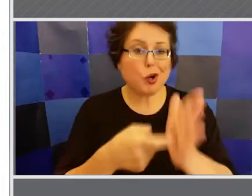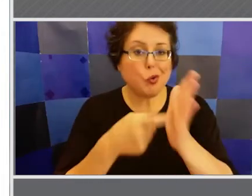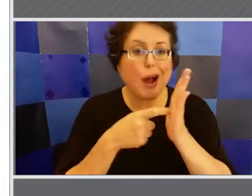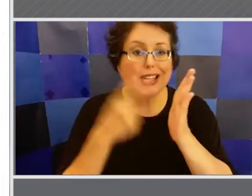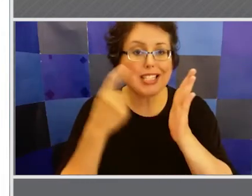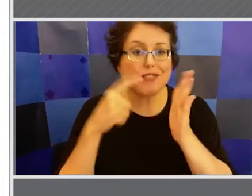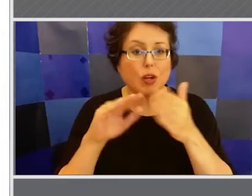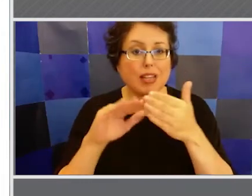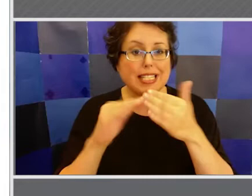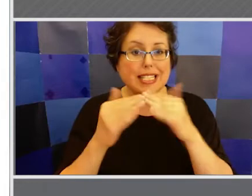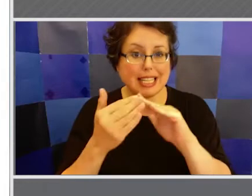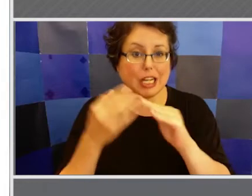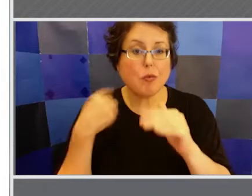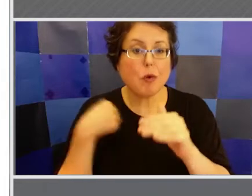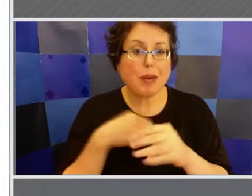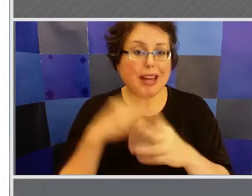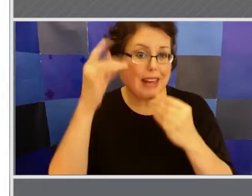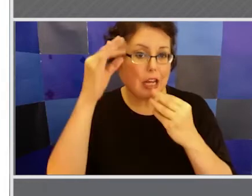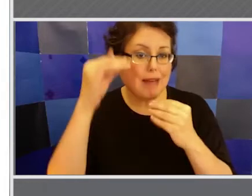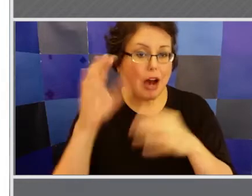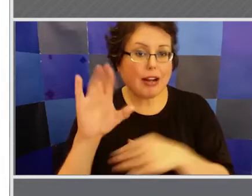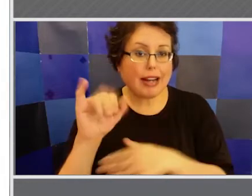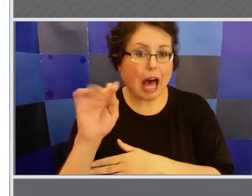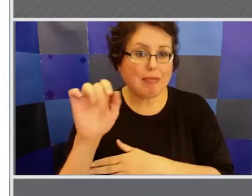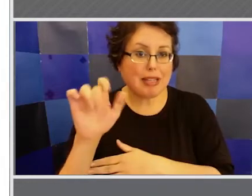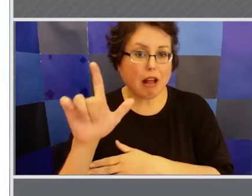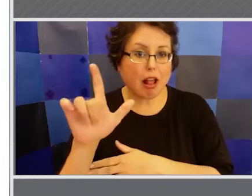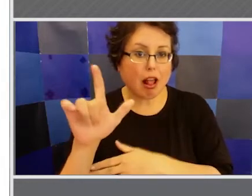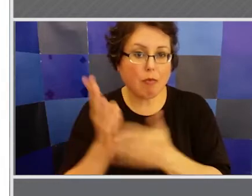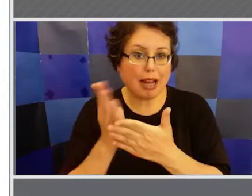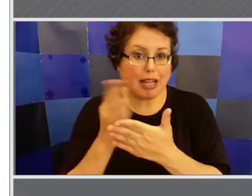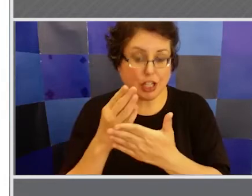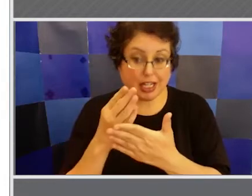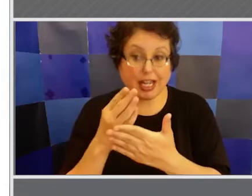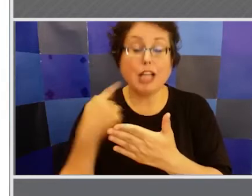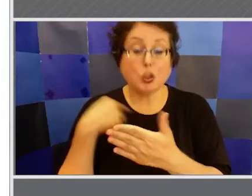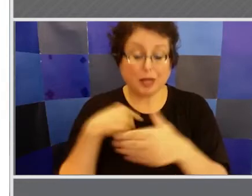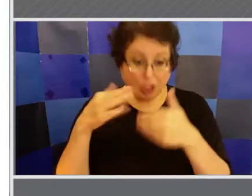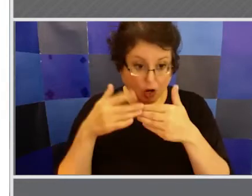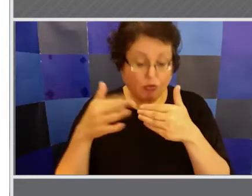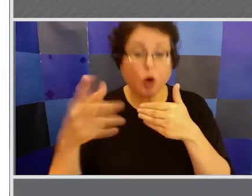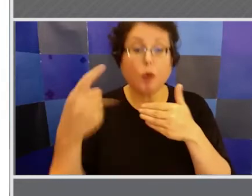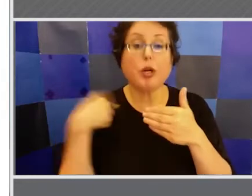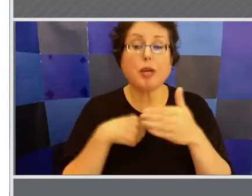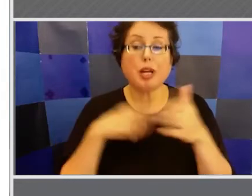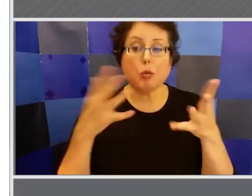considering the capital budget but as we move forward. We're focused on preserving affordable housing.